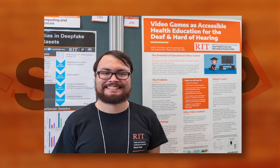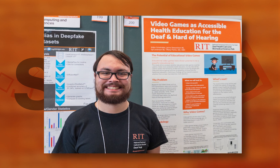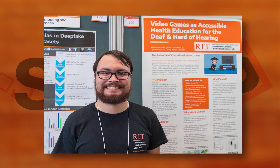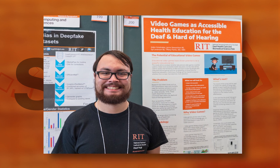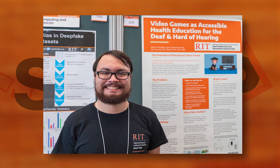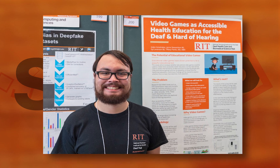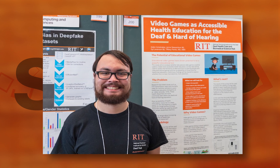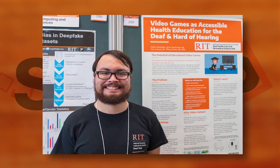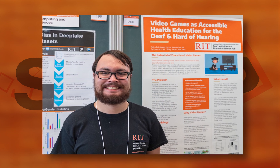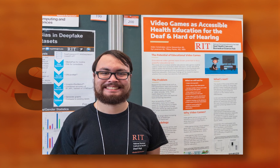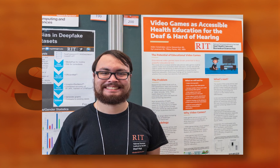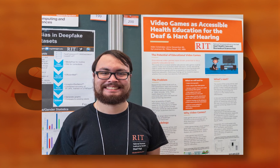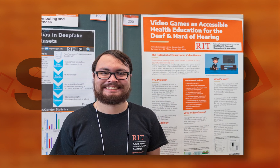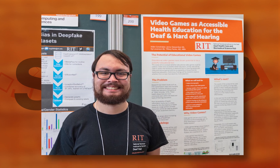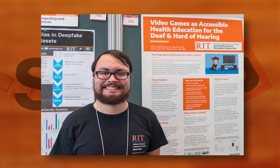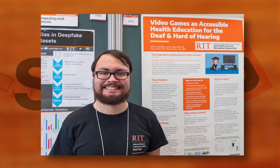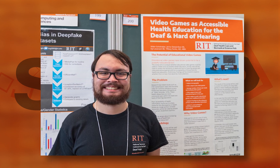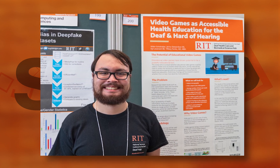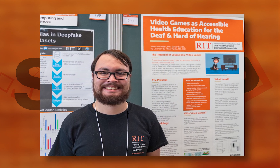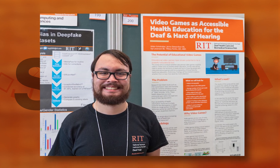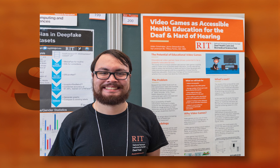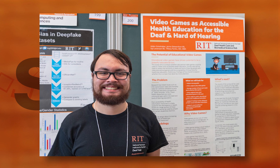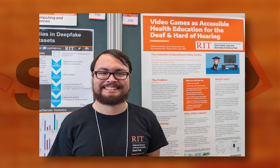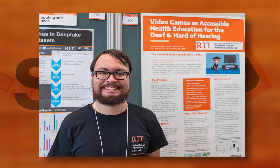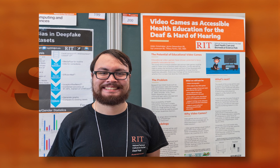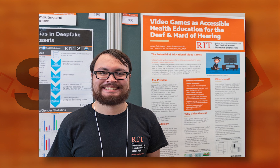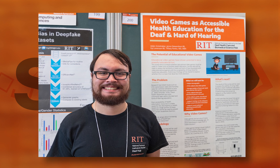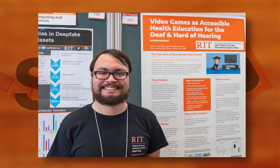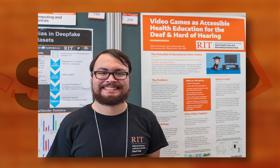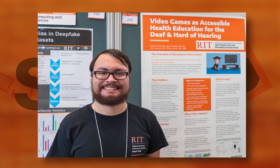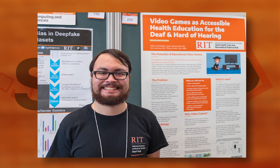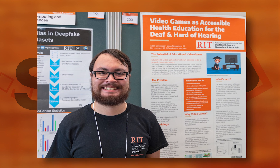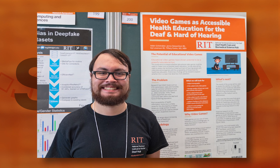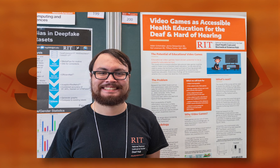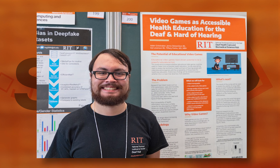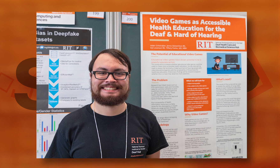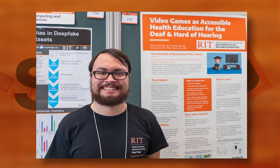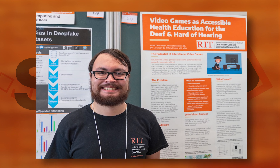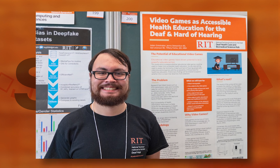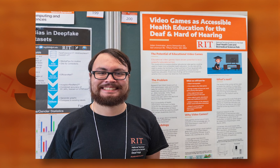Aiden Grieshaber: I, myself was one of the people coming into this program without prior research experience.